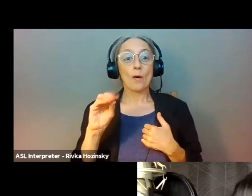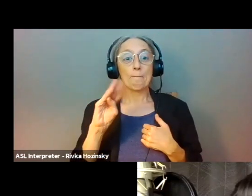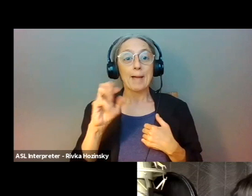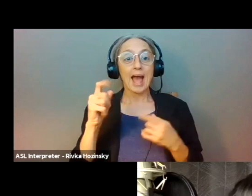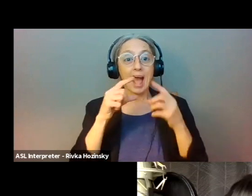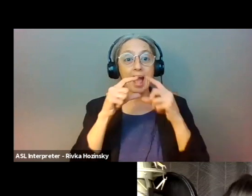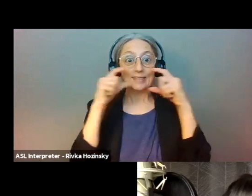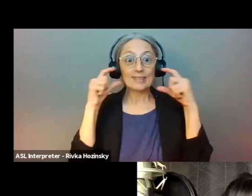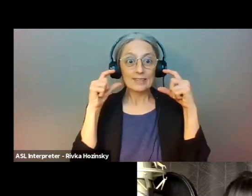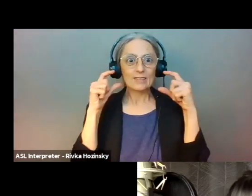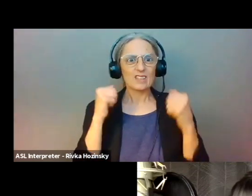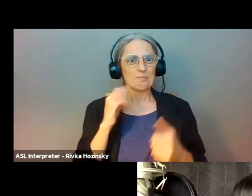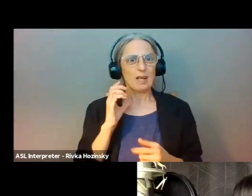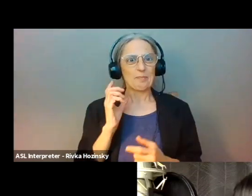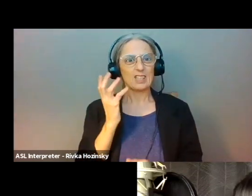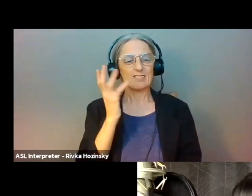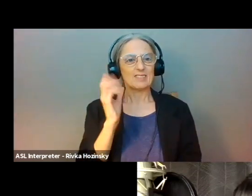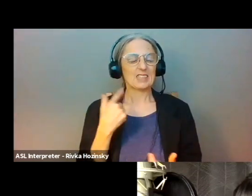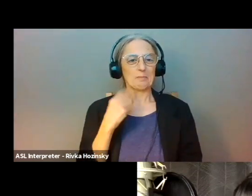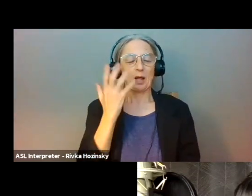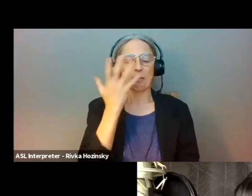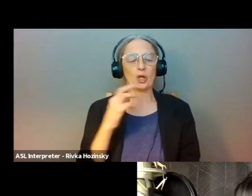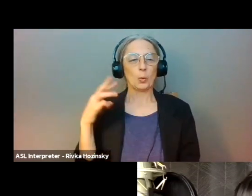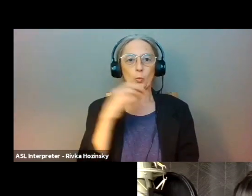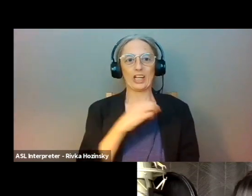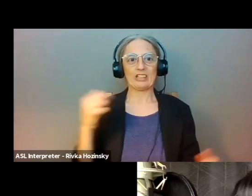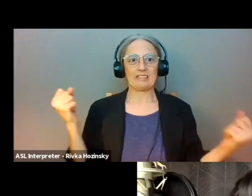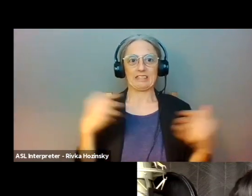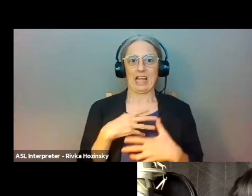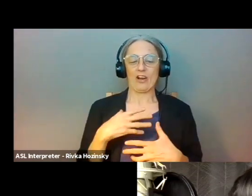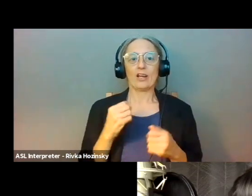And I'm seated in the back of the theater and I've got a Bane mask on my face.